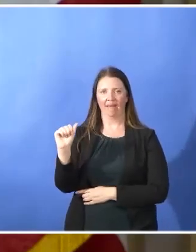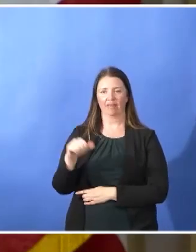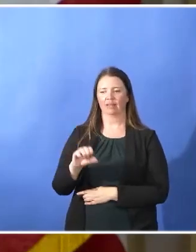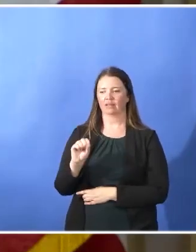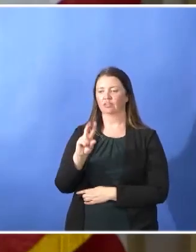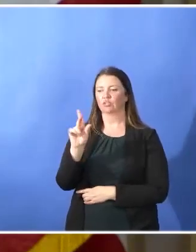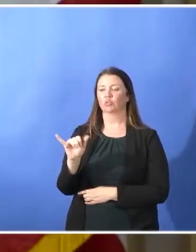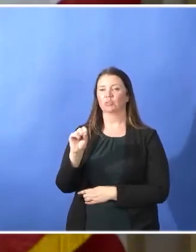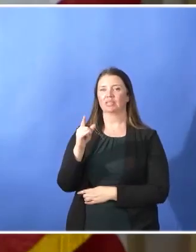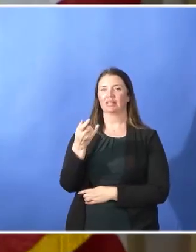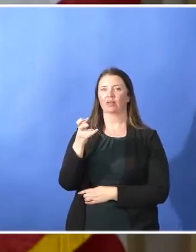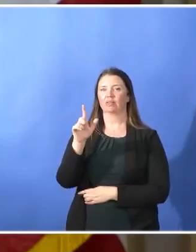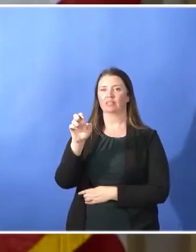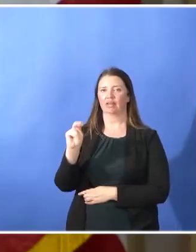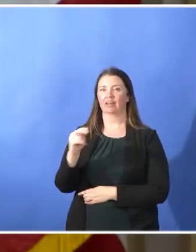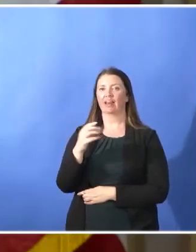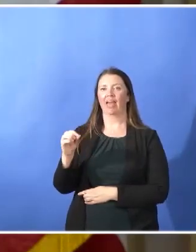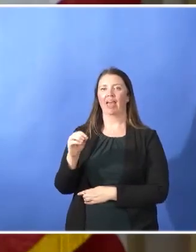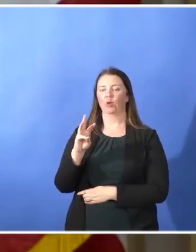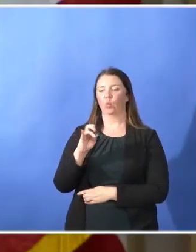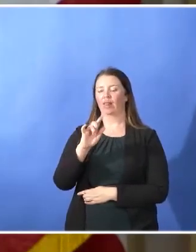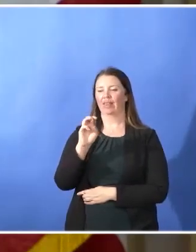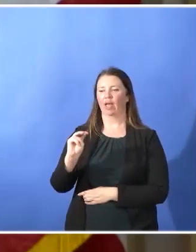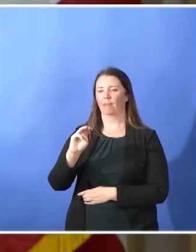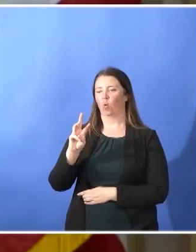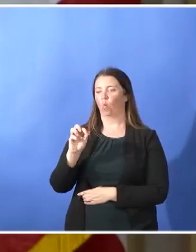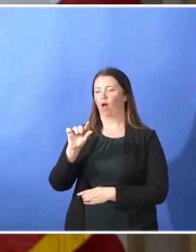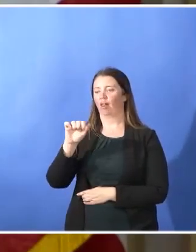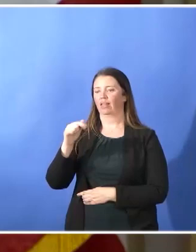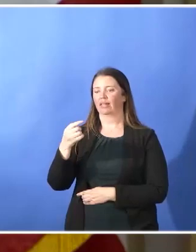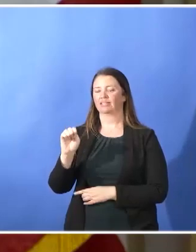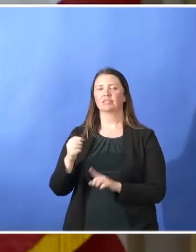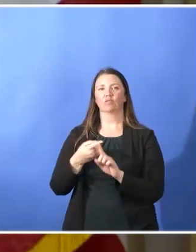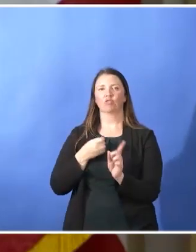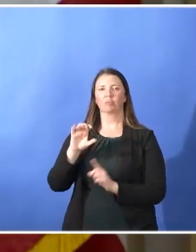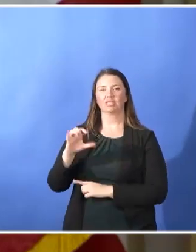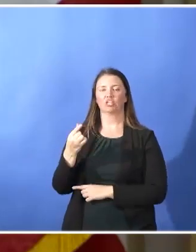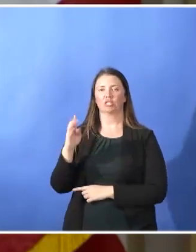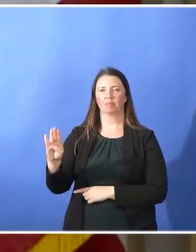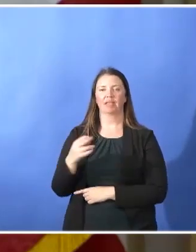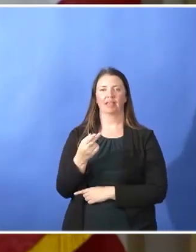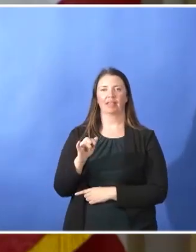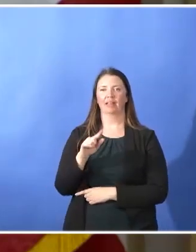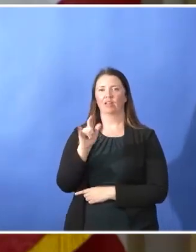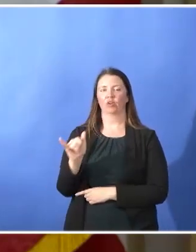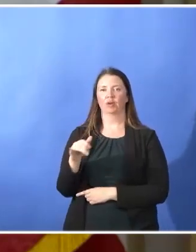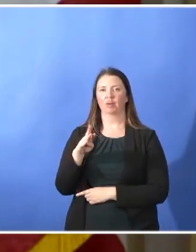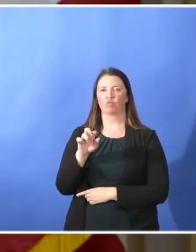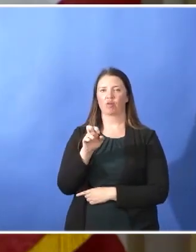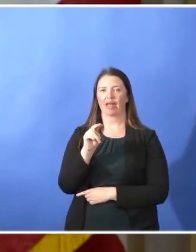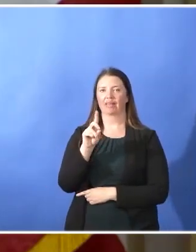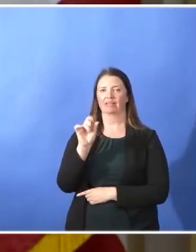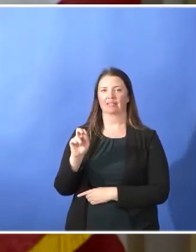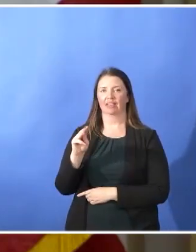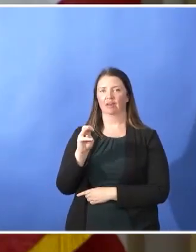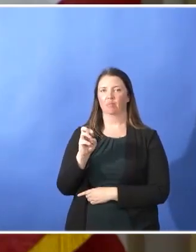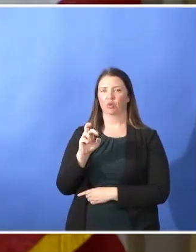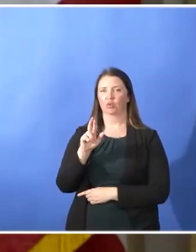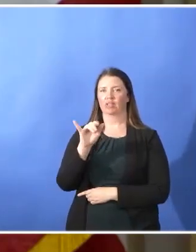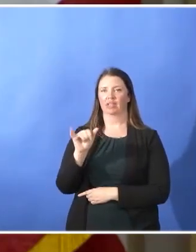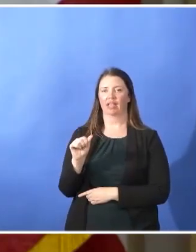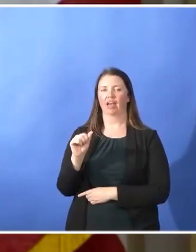CONSUMER AND GOVERNMENTAL AFFAIRS BUREAU.